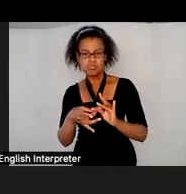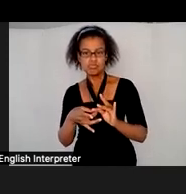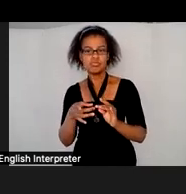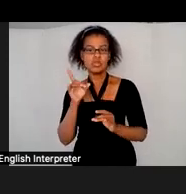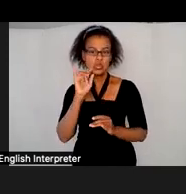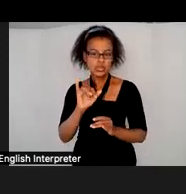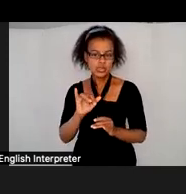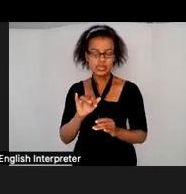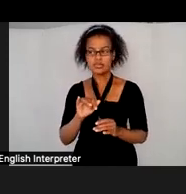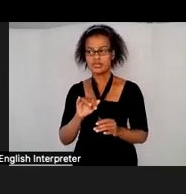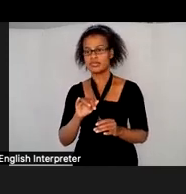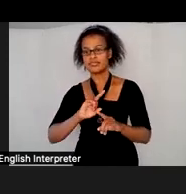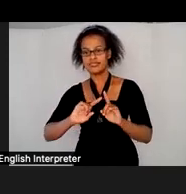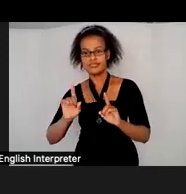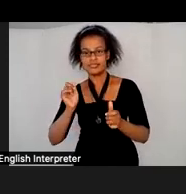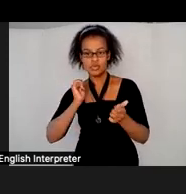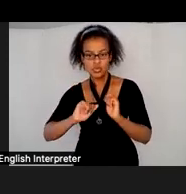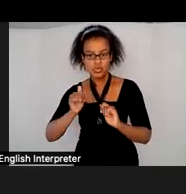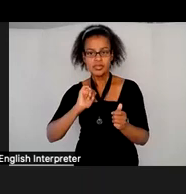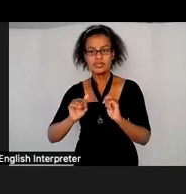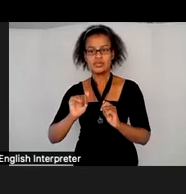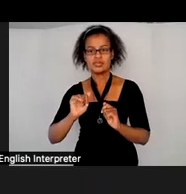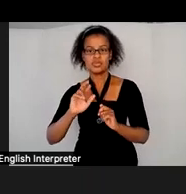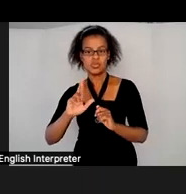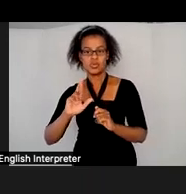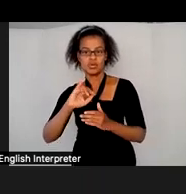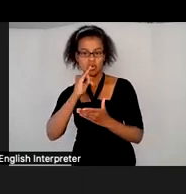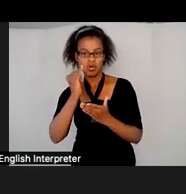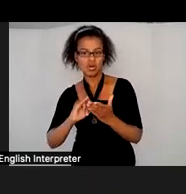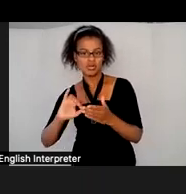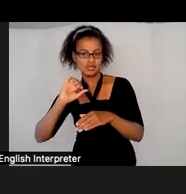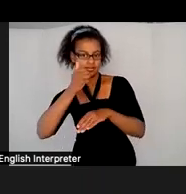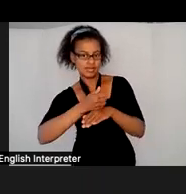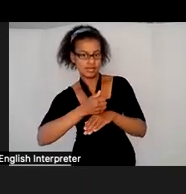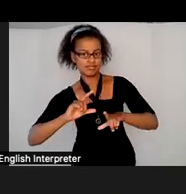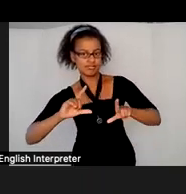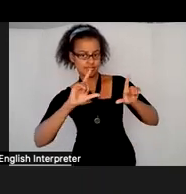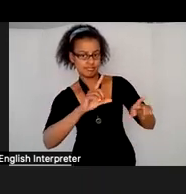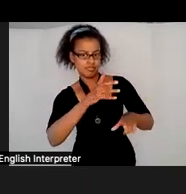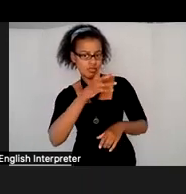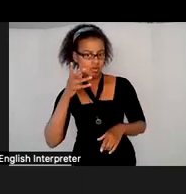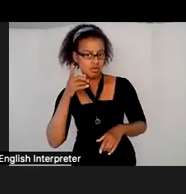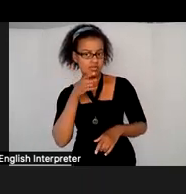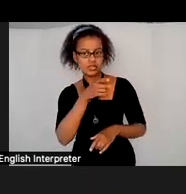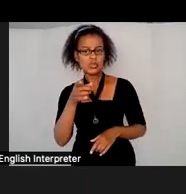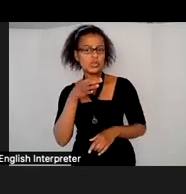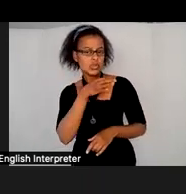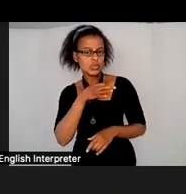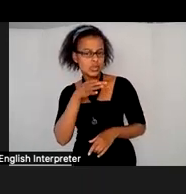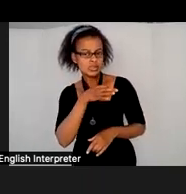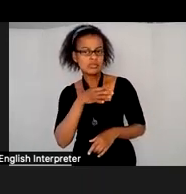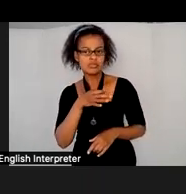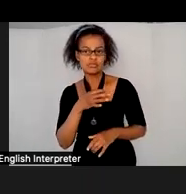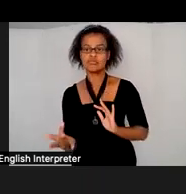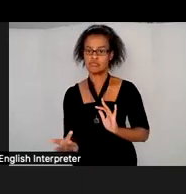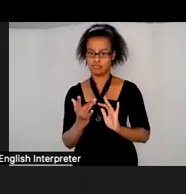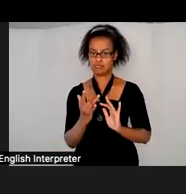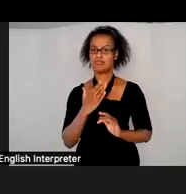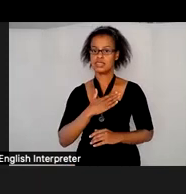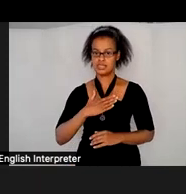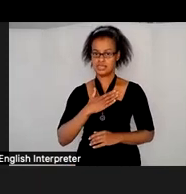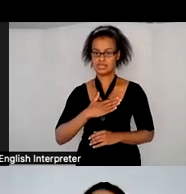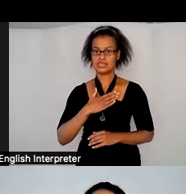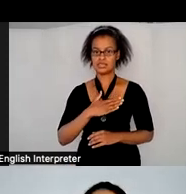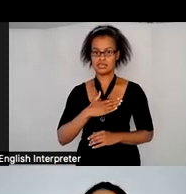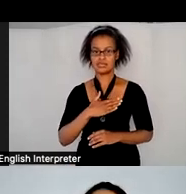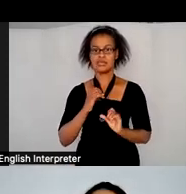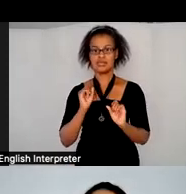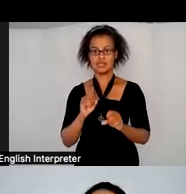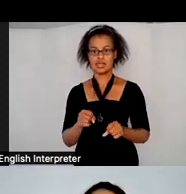or installations at the farm, definitely reach out, and we can set up a site visit for those